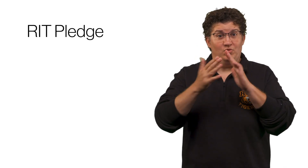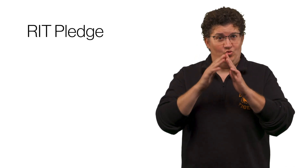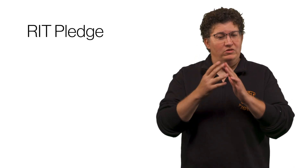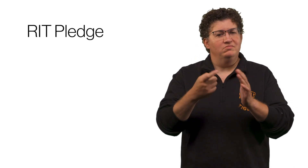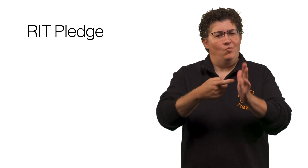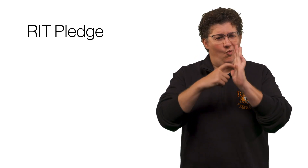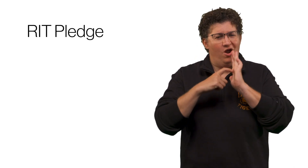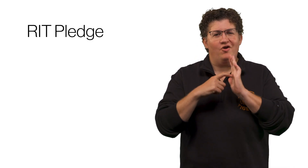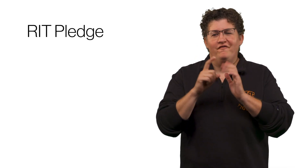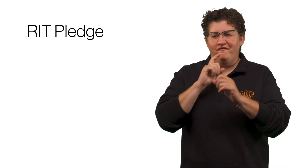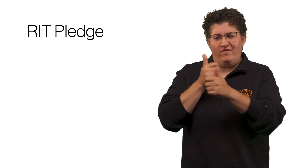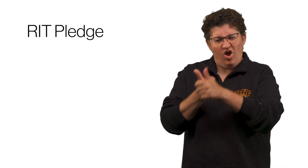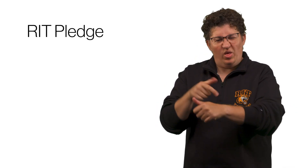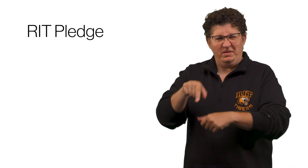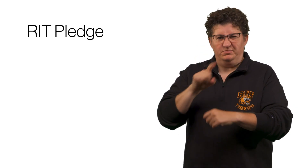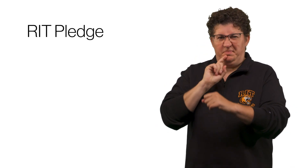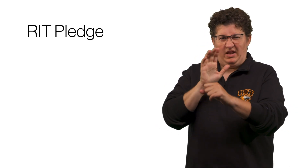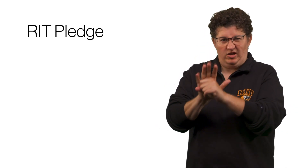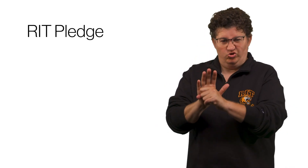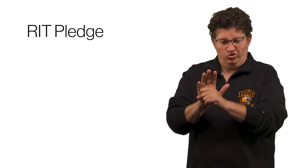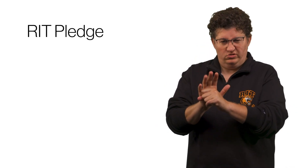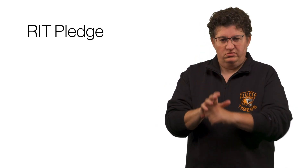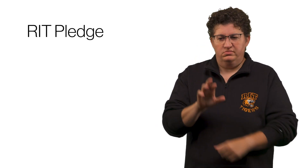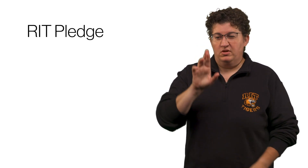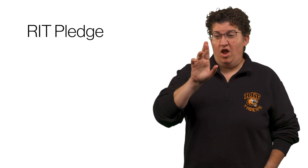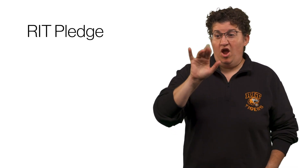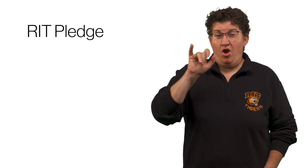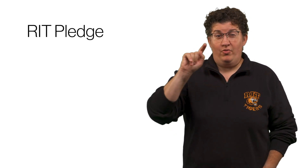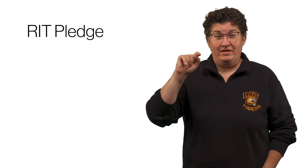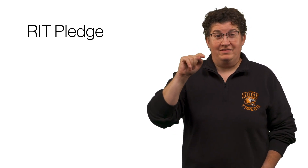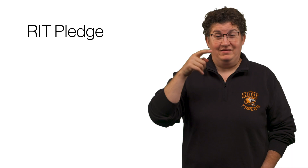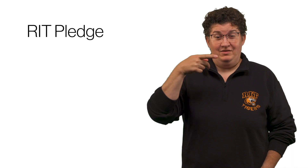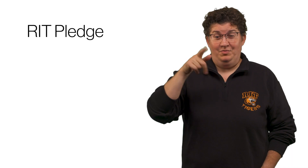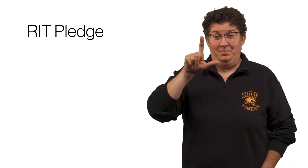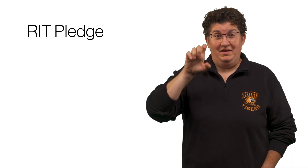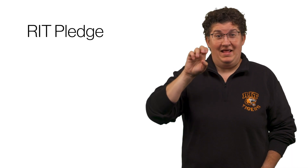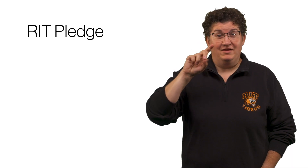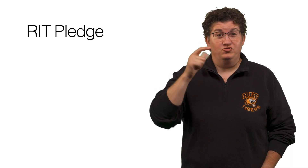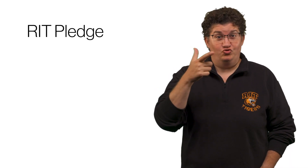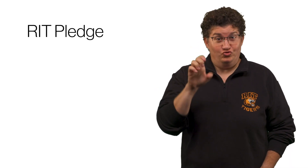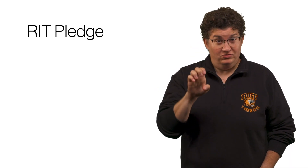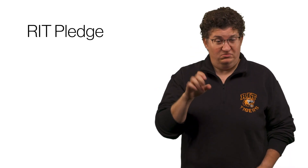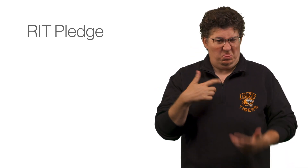All members of the RIT Community are required to follow this Pledge.